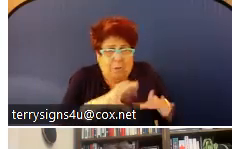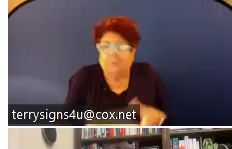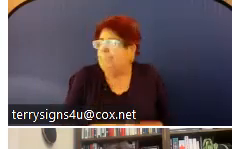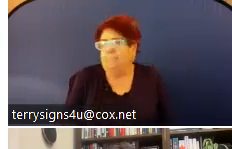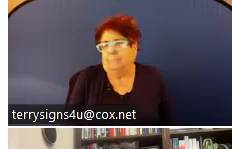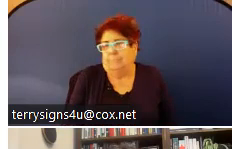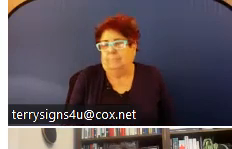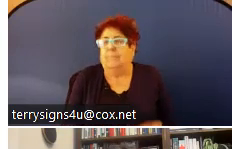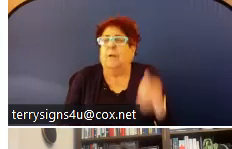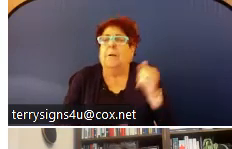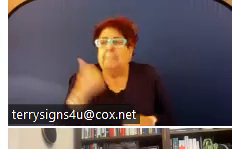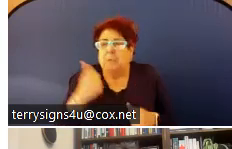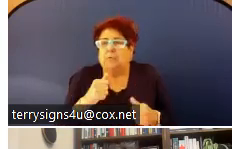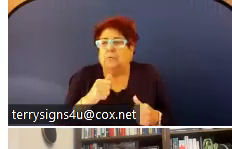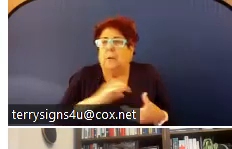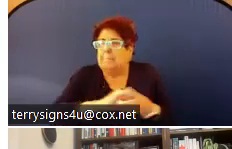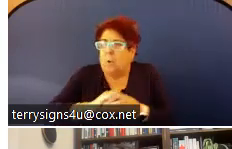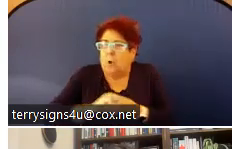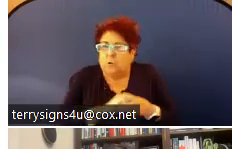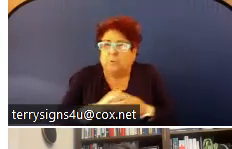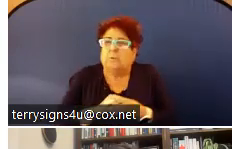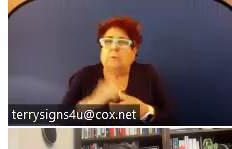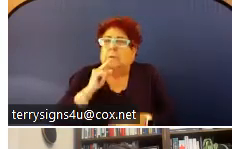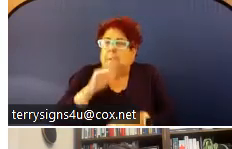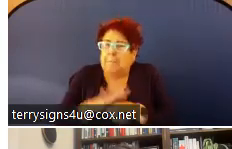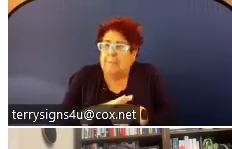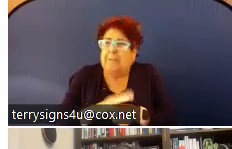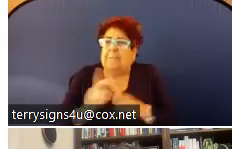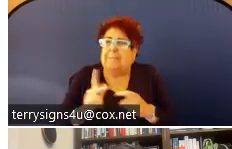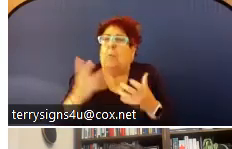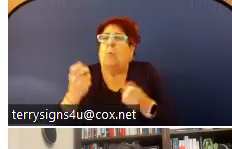people that we have seen have wanted to be a part of the coalition as we developed that.